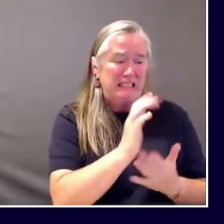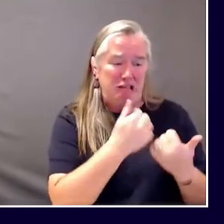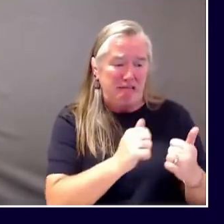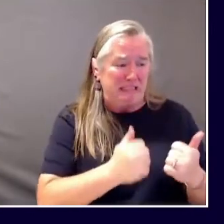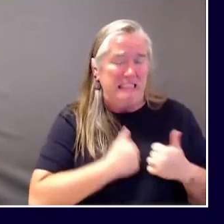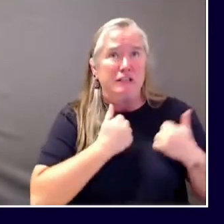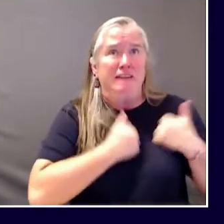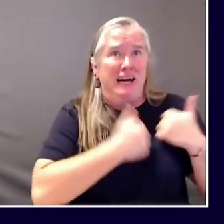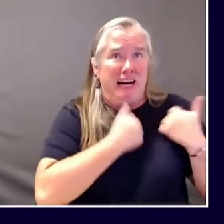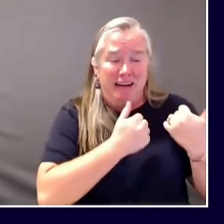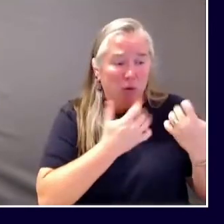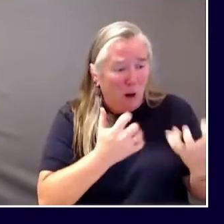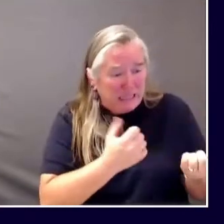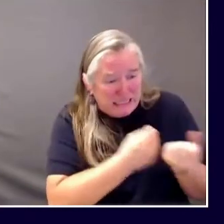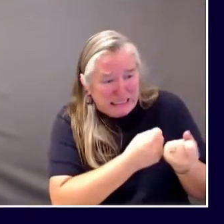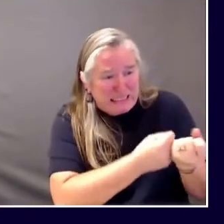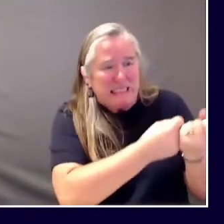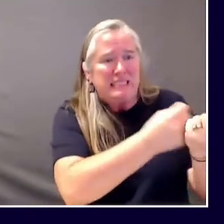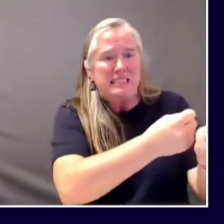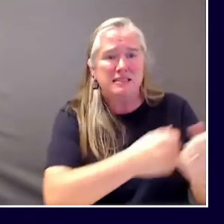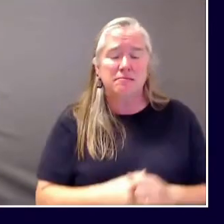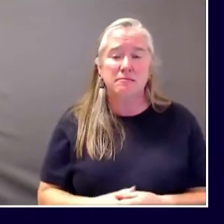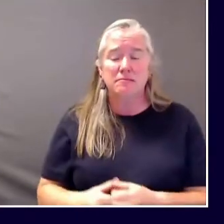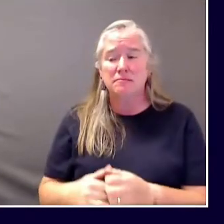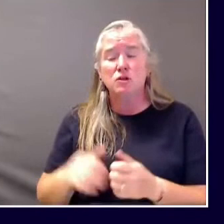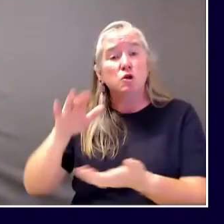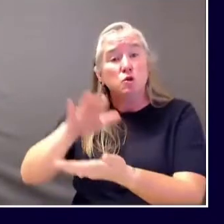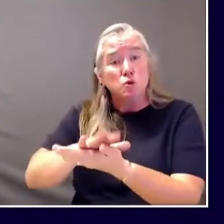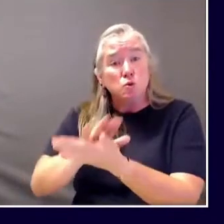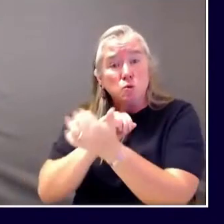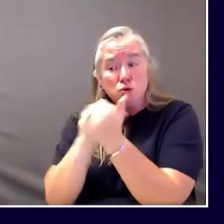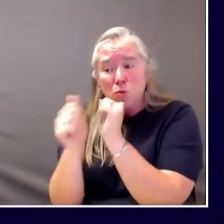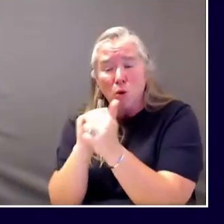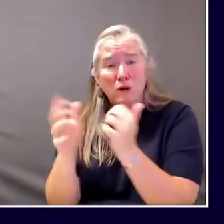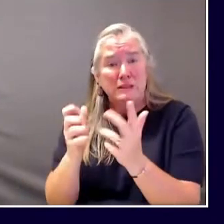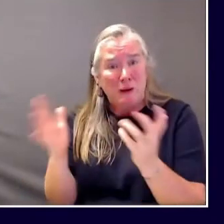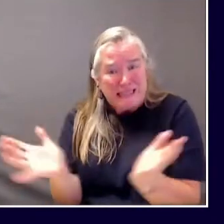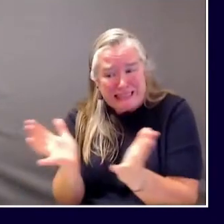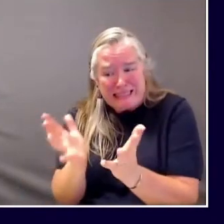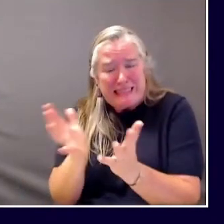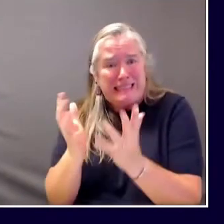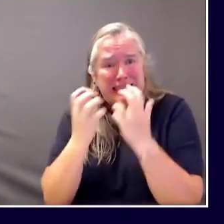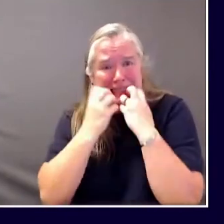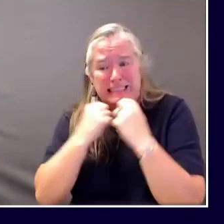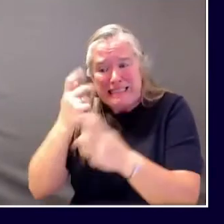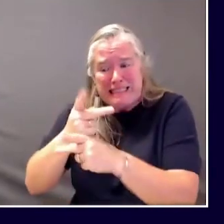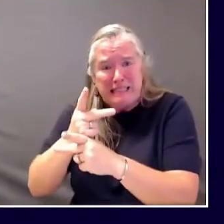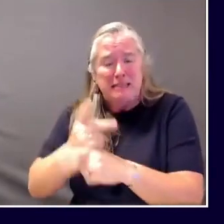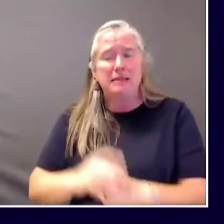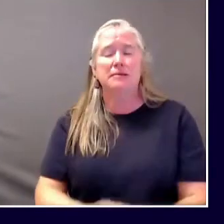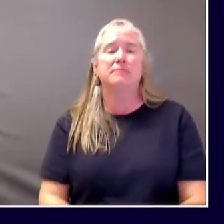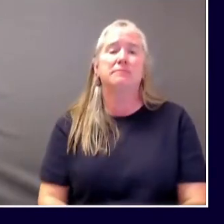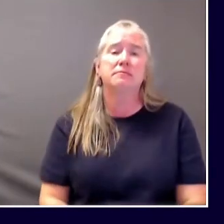them from engaging in their favorite sports and activities